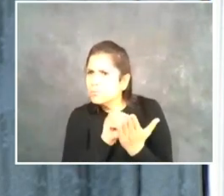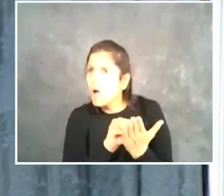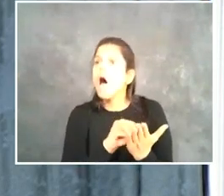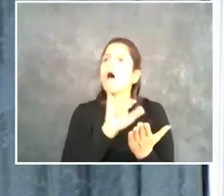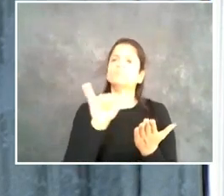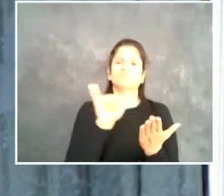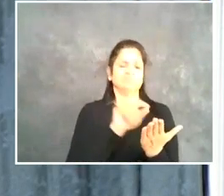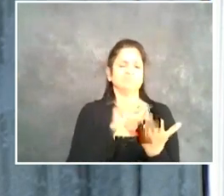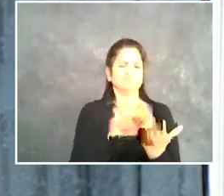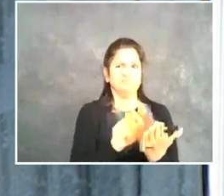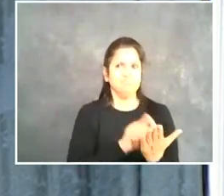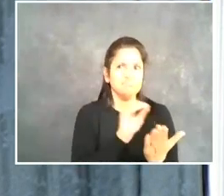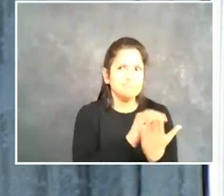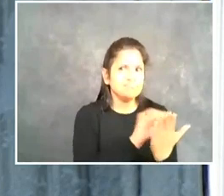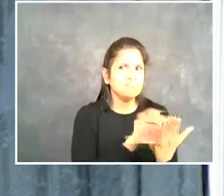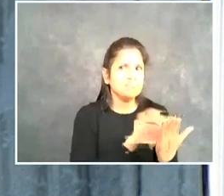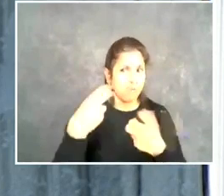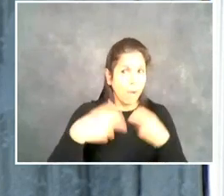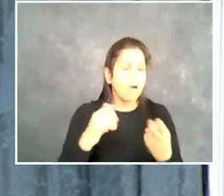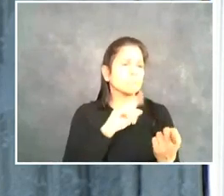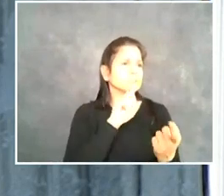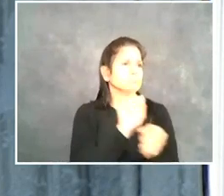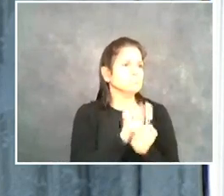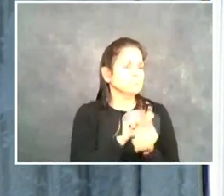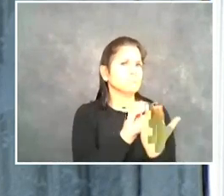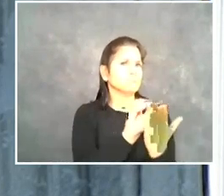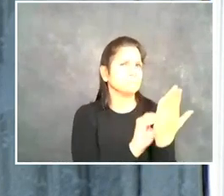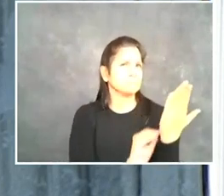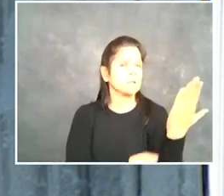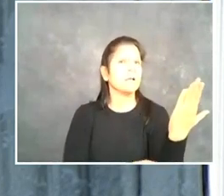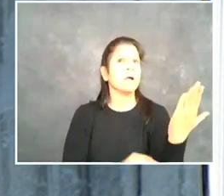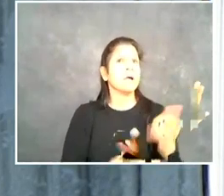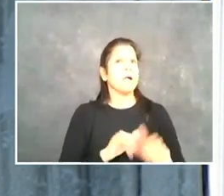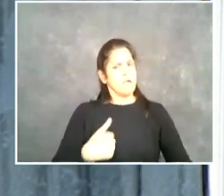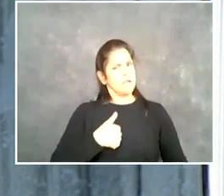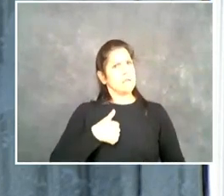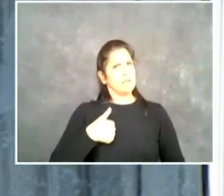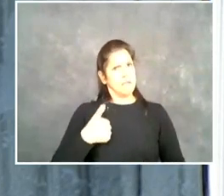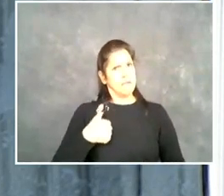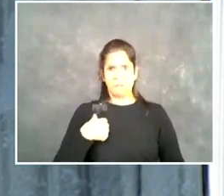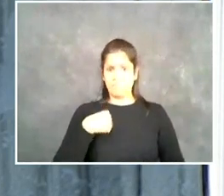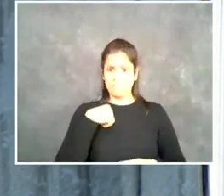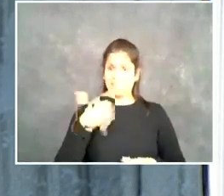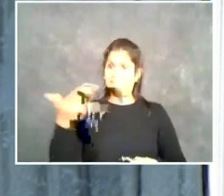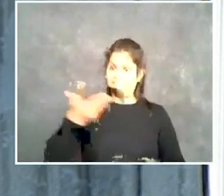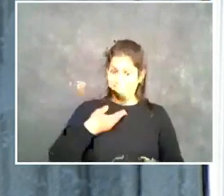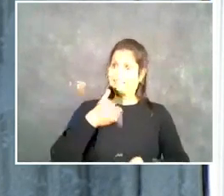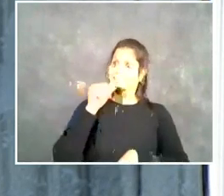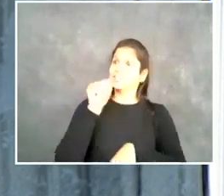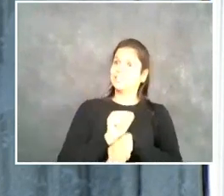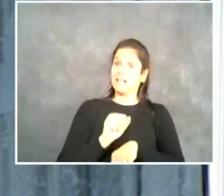WITHIN THIS ADMINISTRATION TO